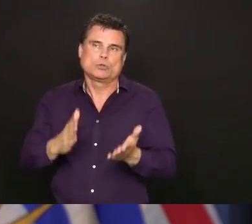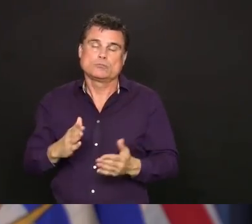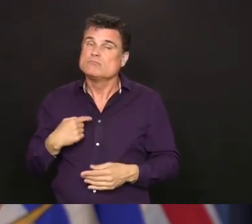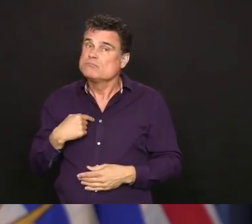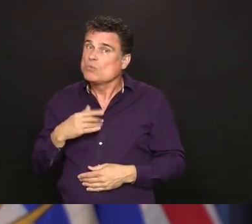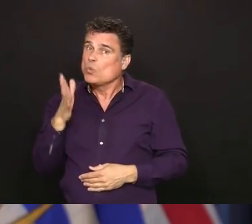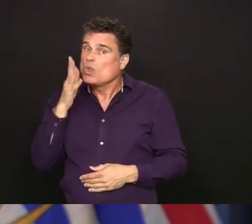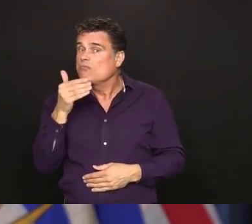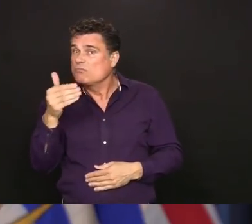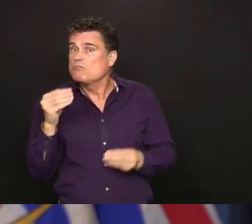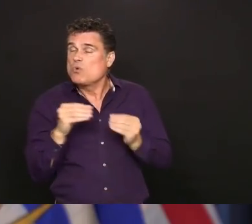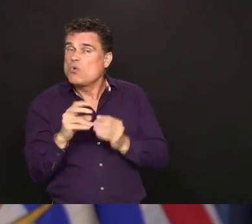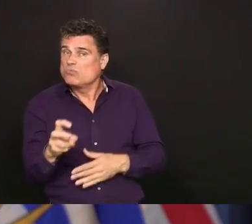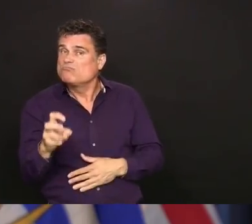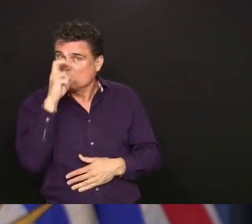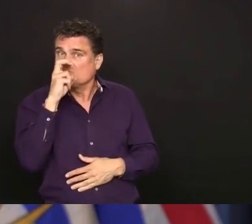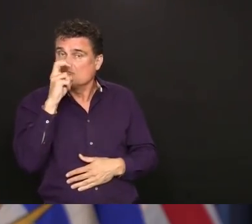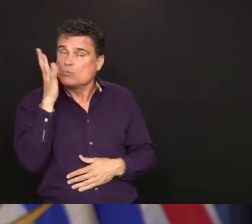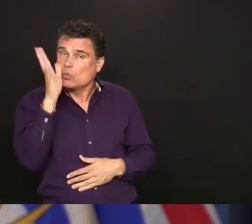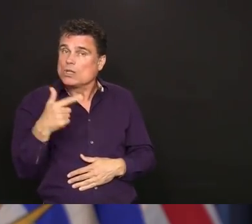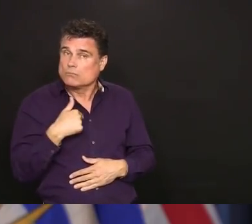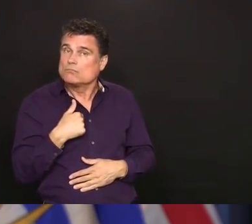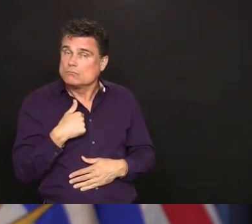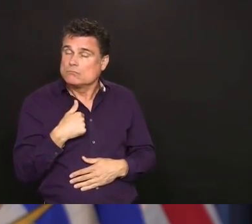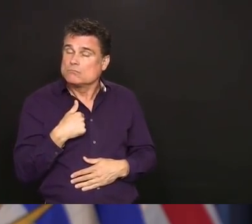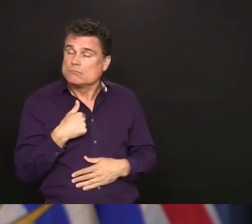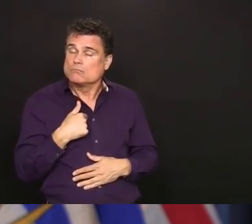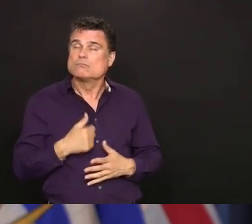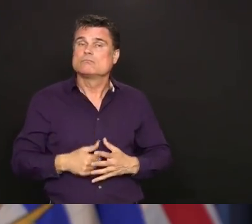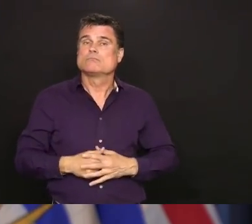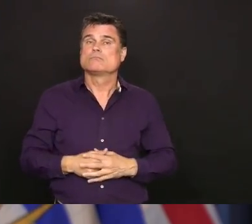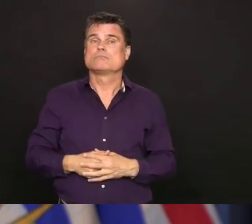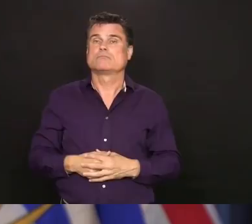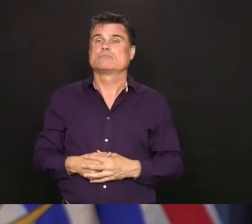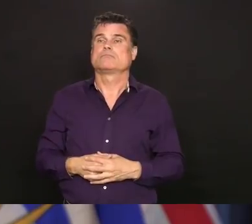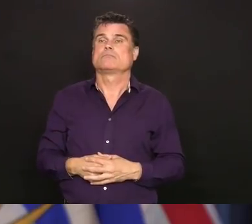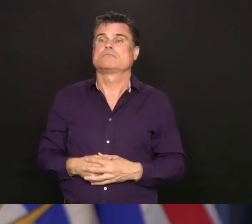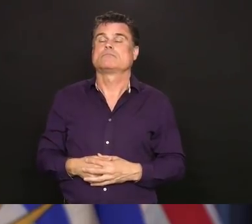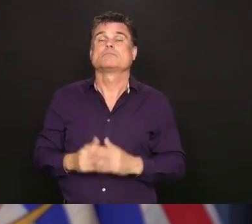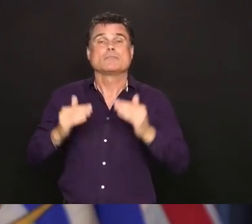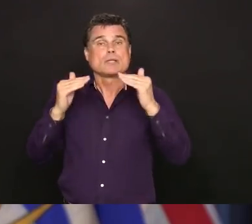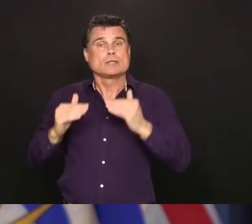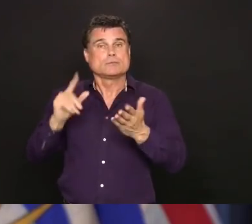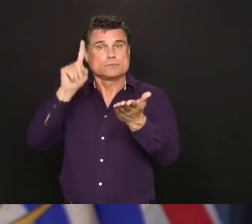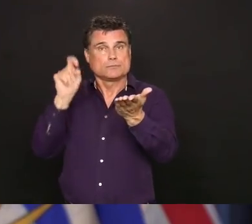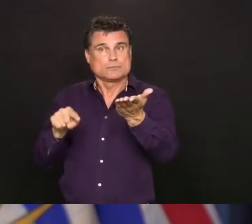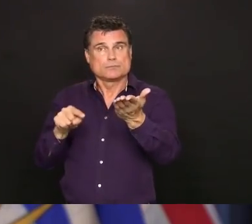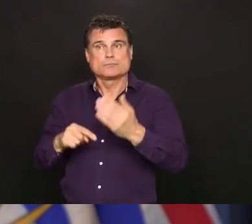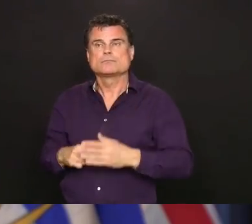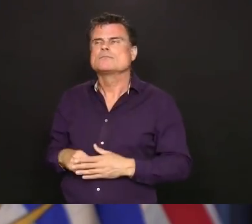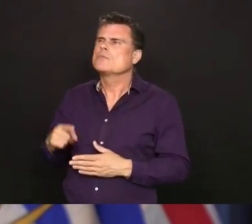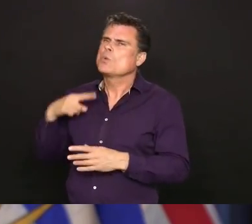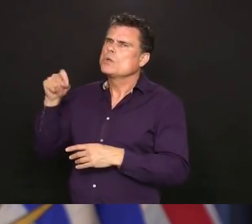This is as question for Minister Dix. You had alludeed to the resumption of non-urgent surgeries.